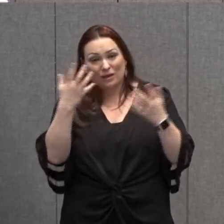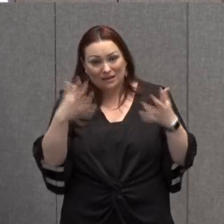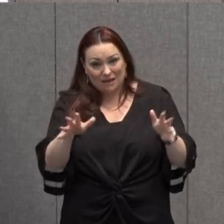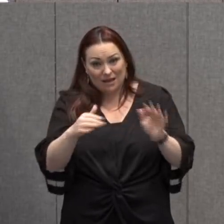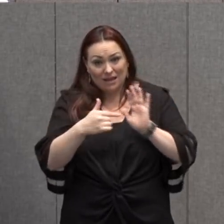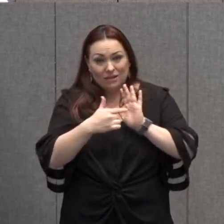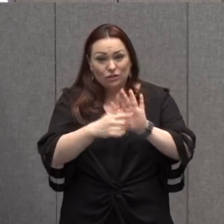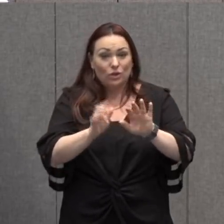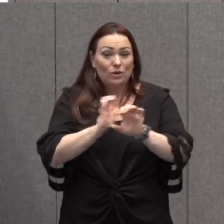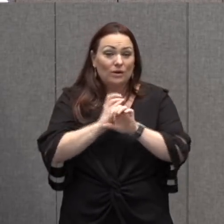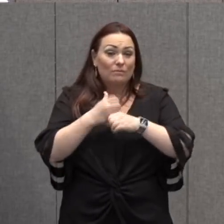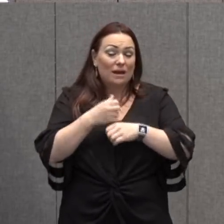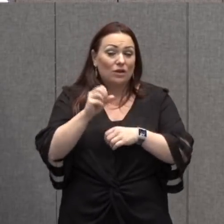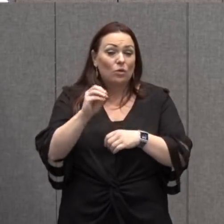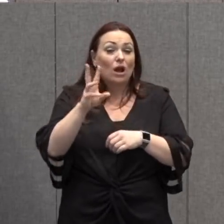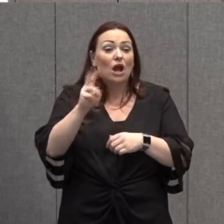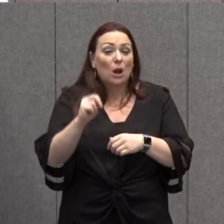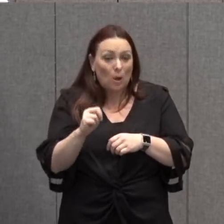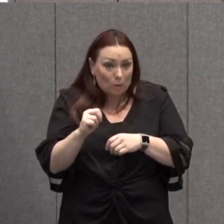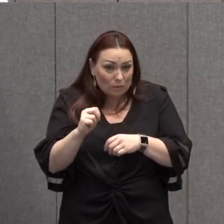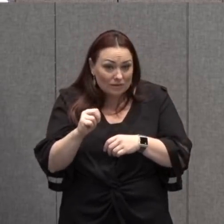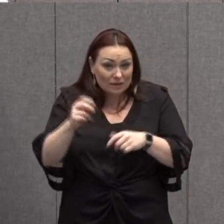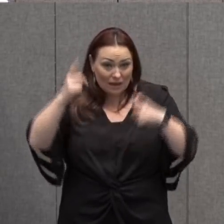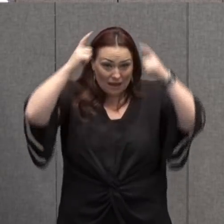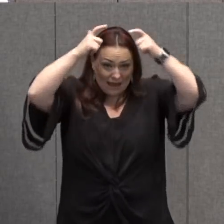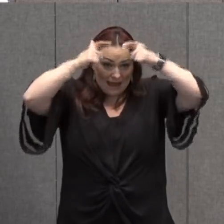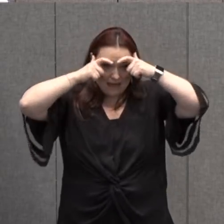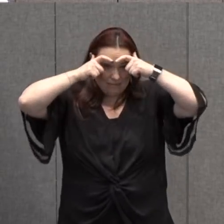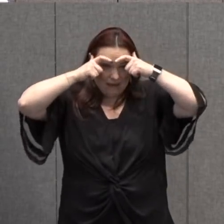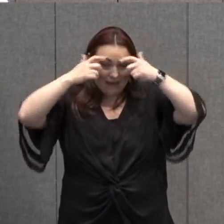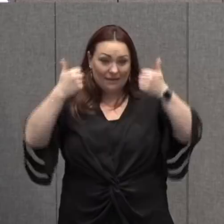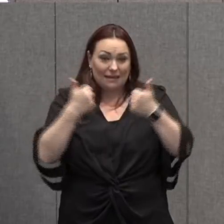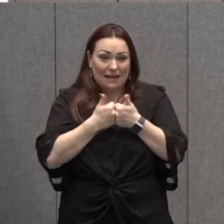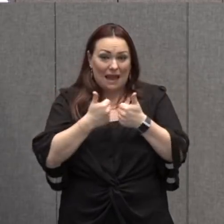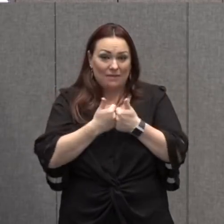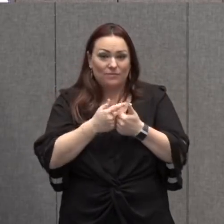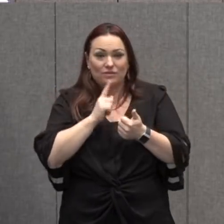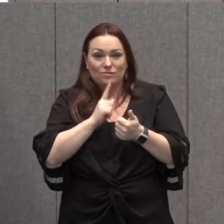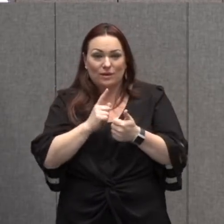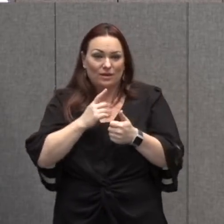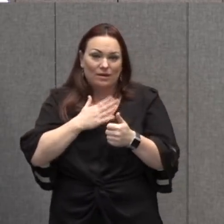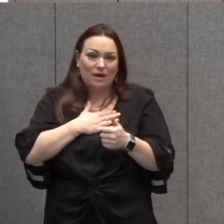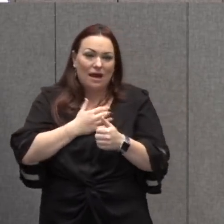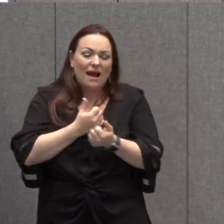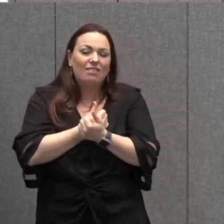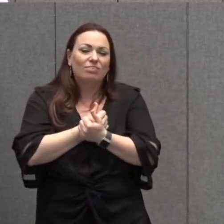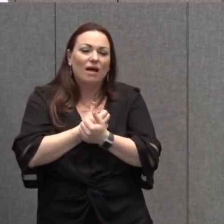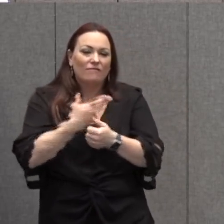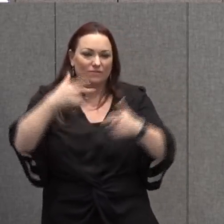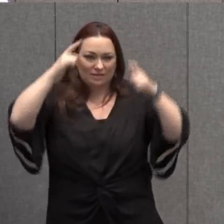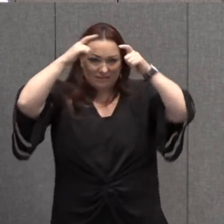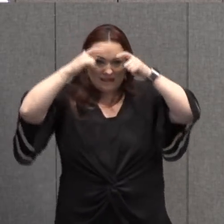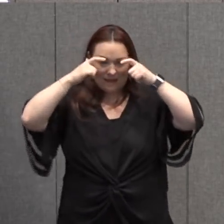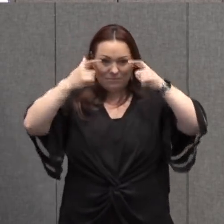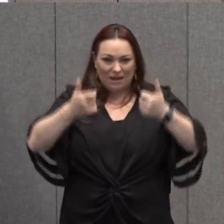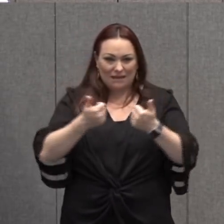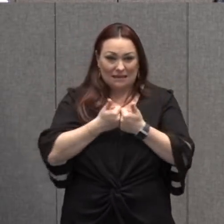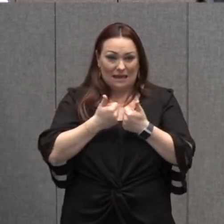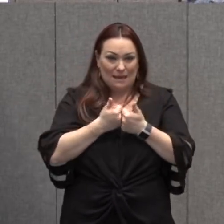how you can make your own headband game. And these are my, I love the headband game. Okay.